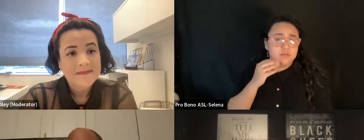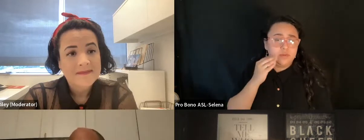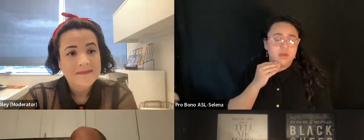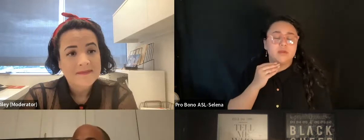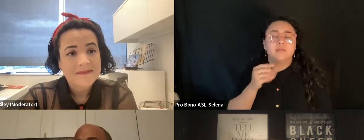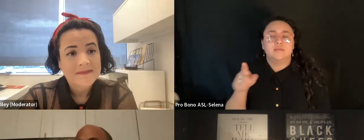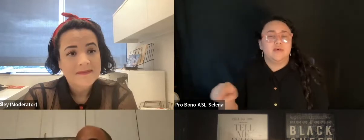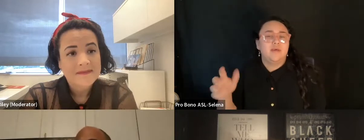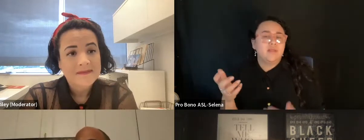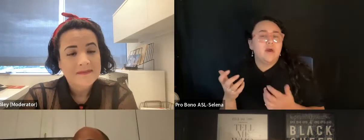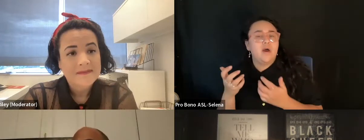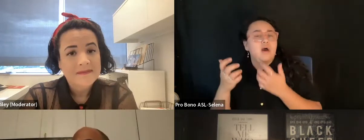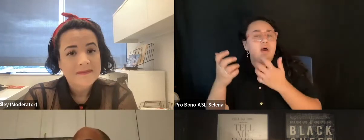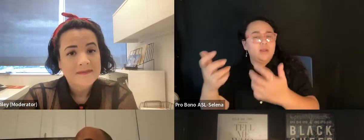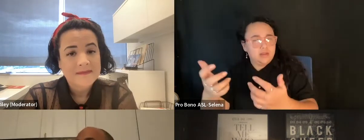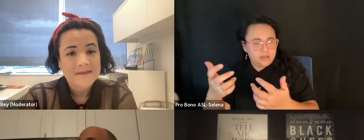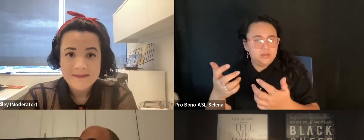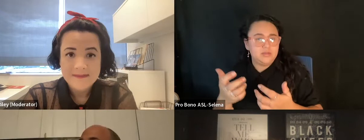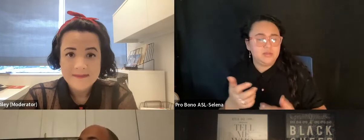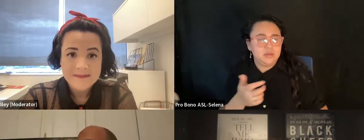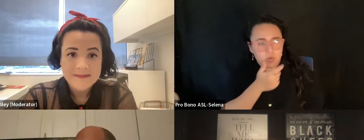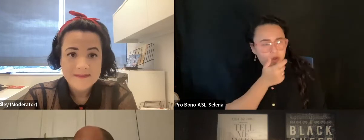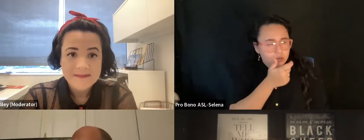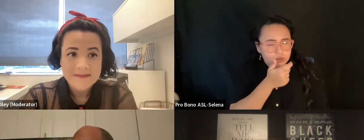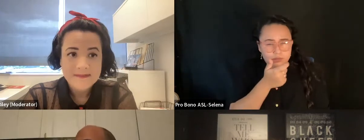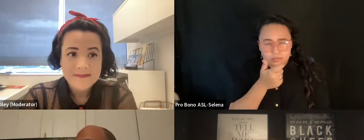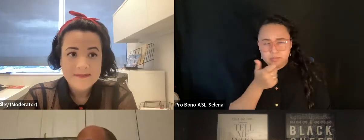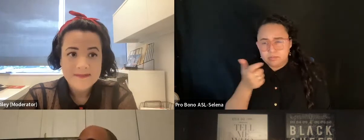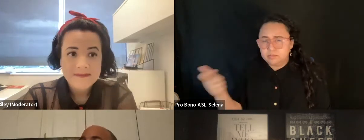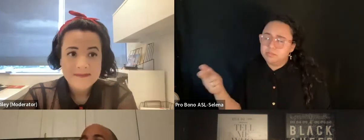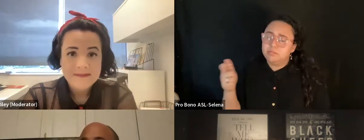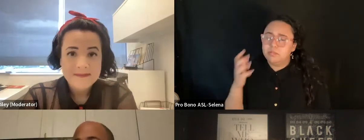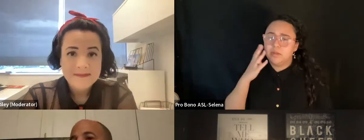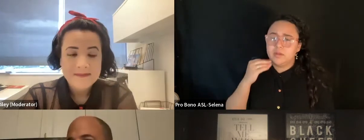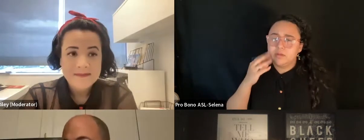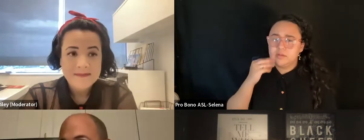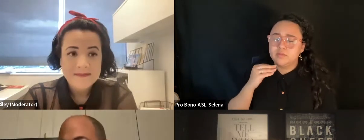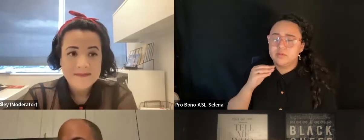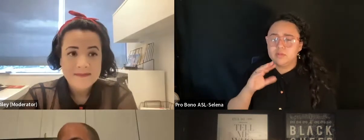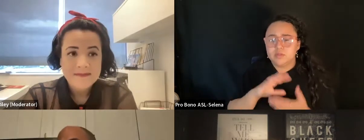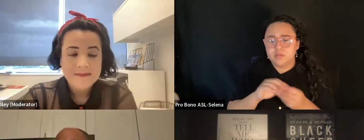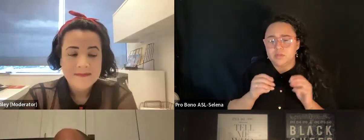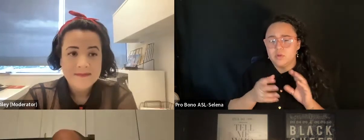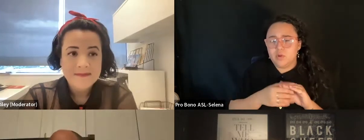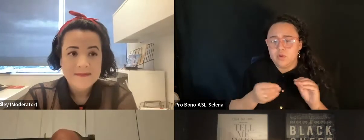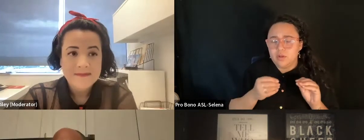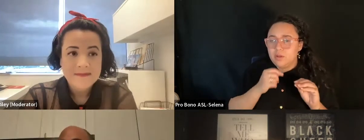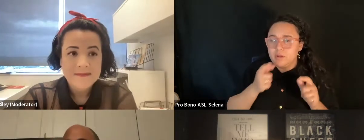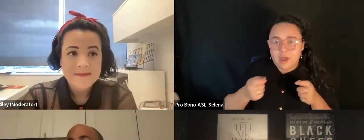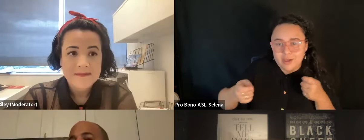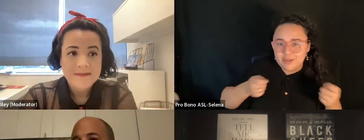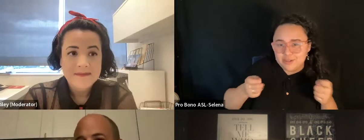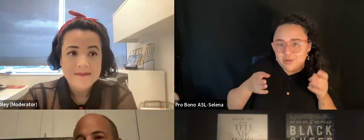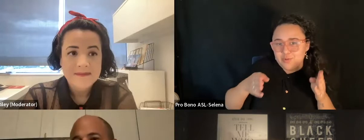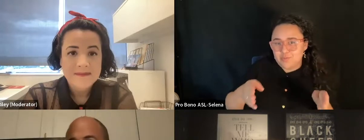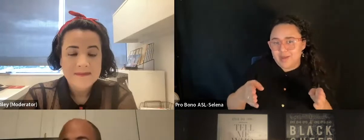of experience the story in a less mediated fashion than otherwise possible in the usual documentary